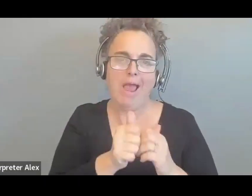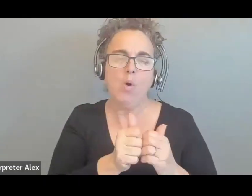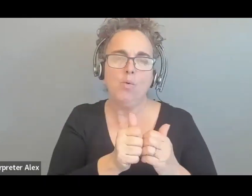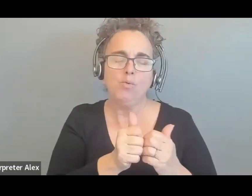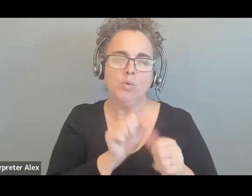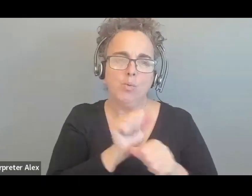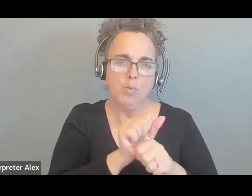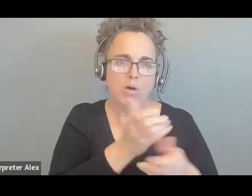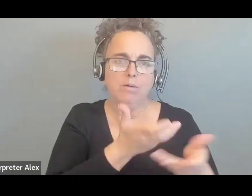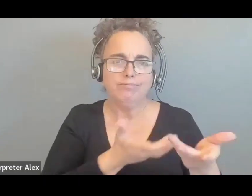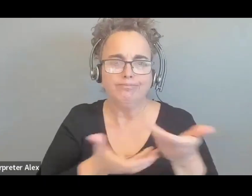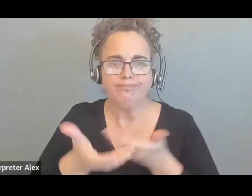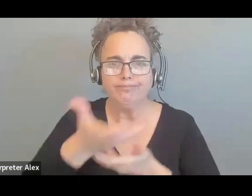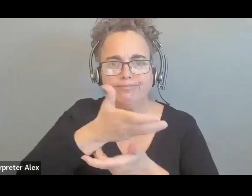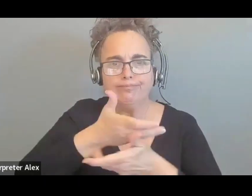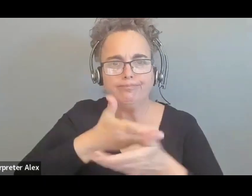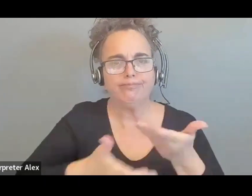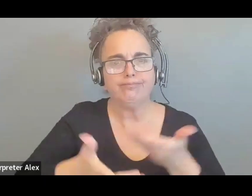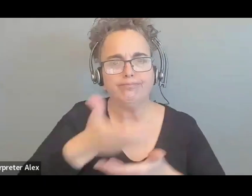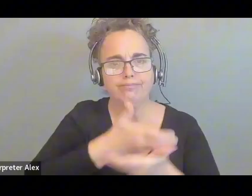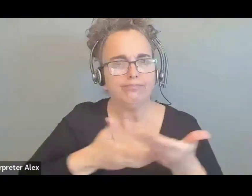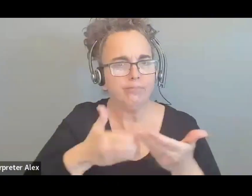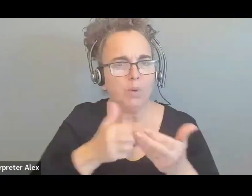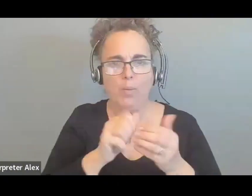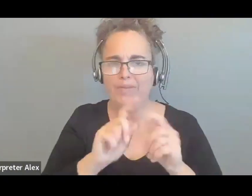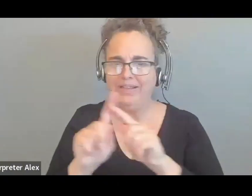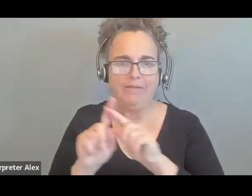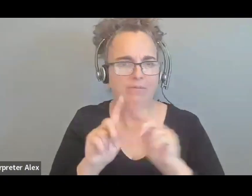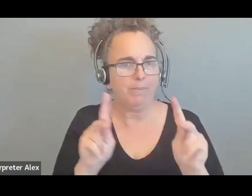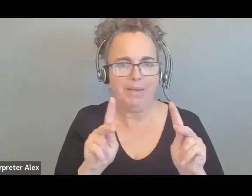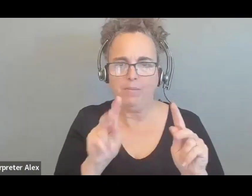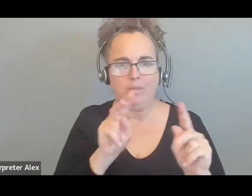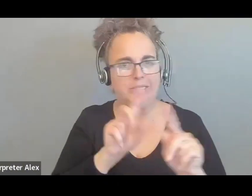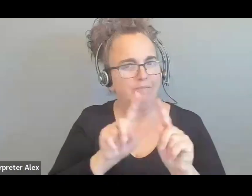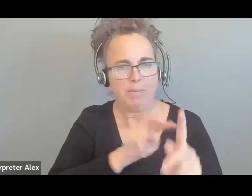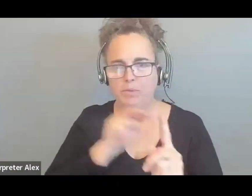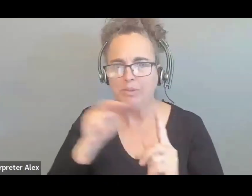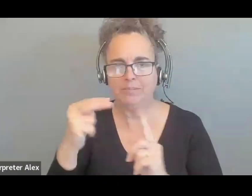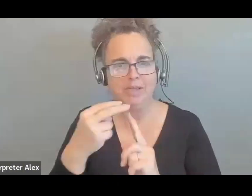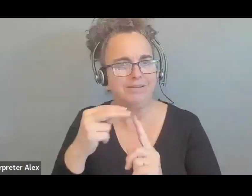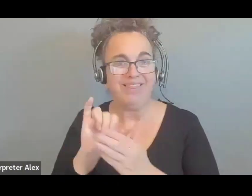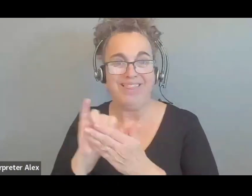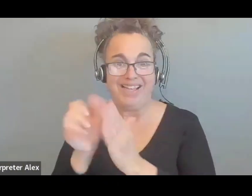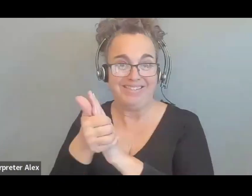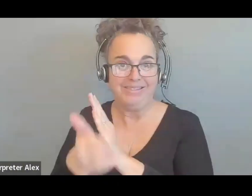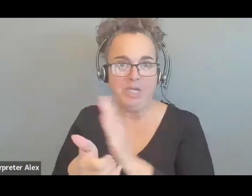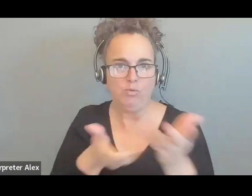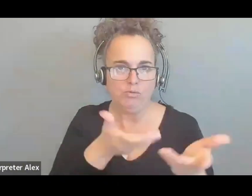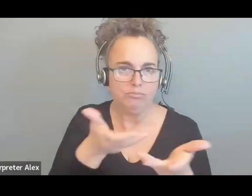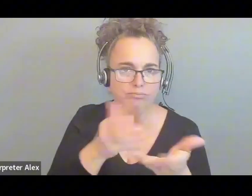people will be a crucial skill to continue and to really make an impact in this space.